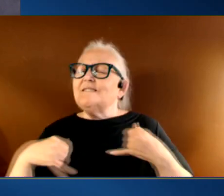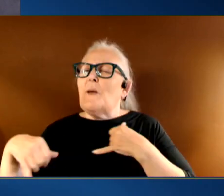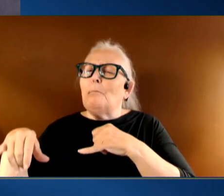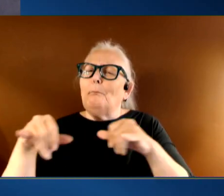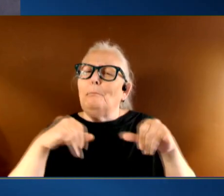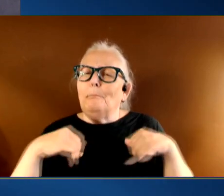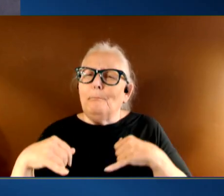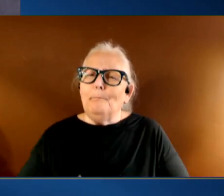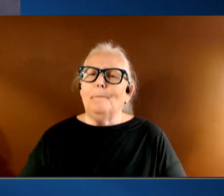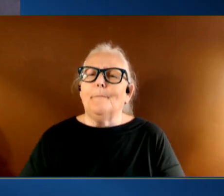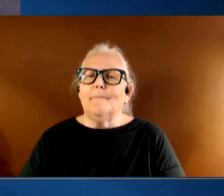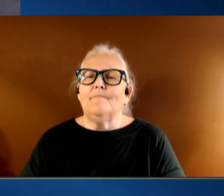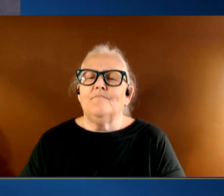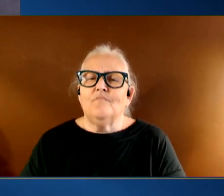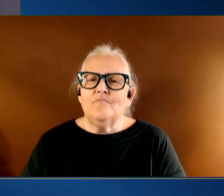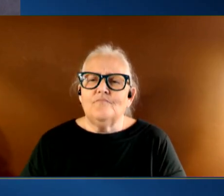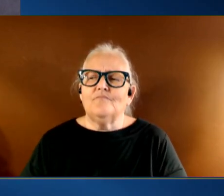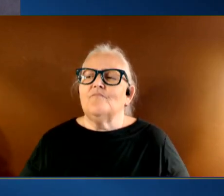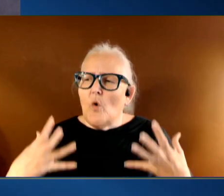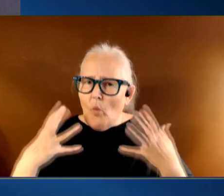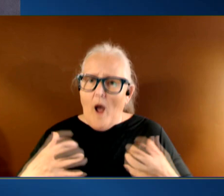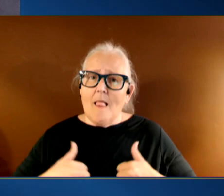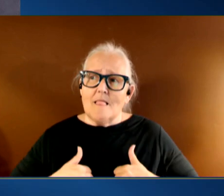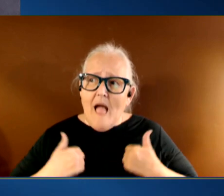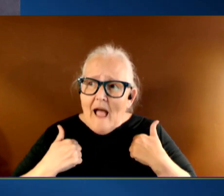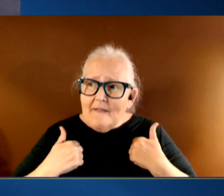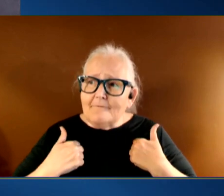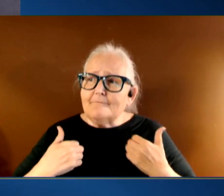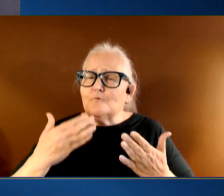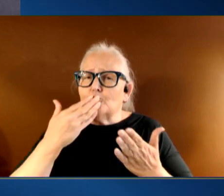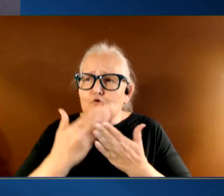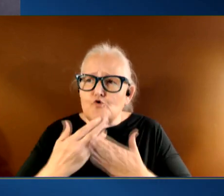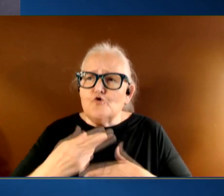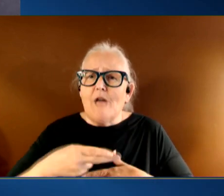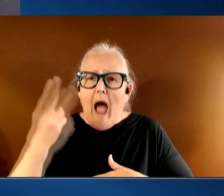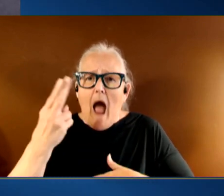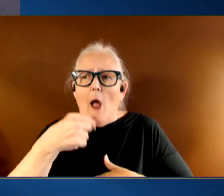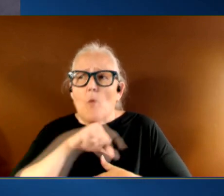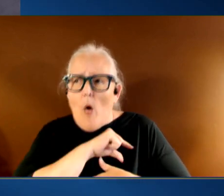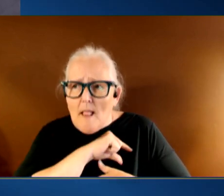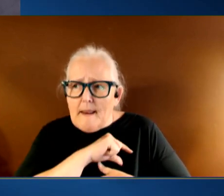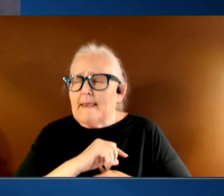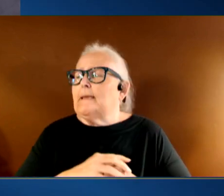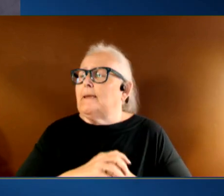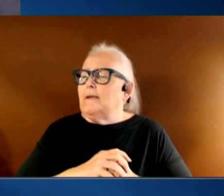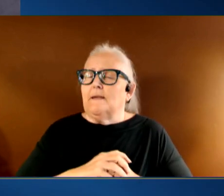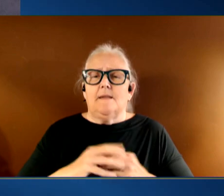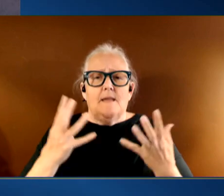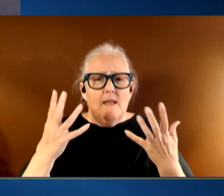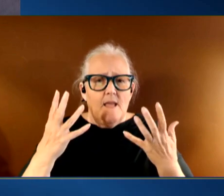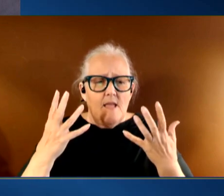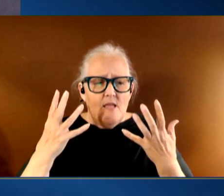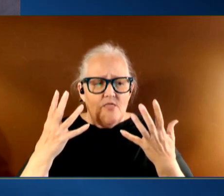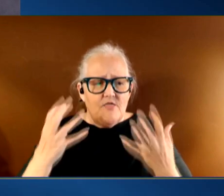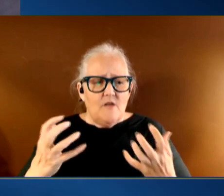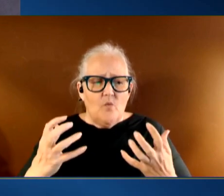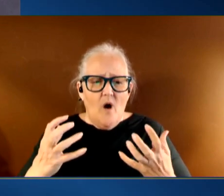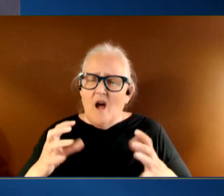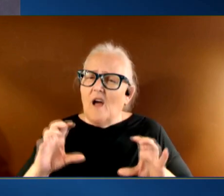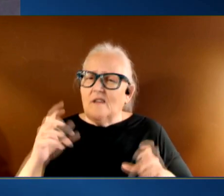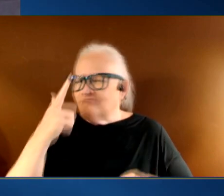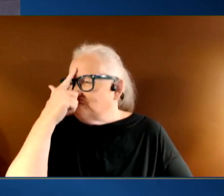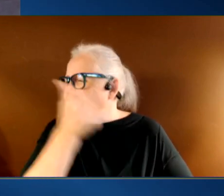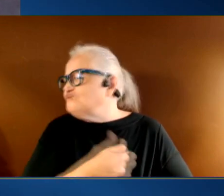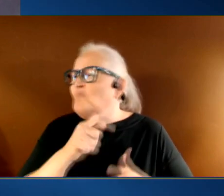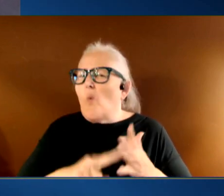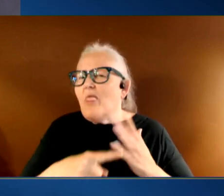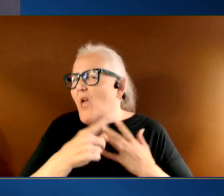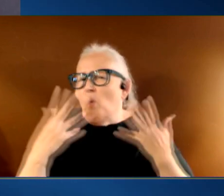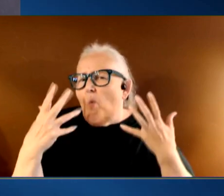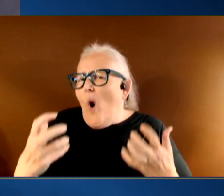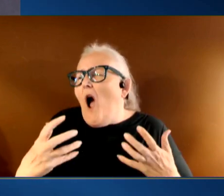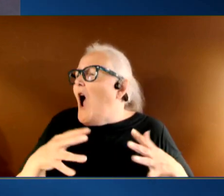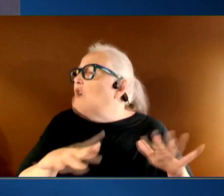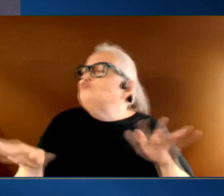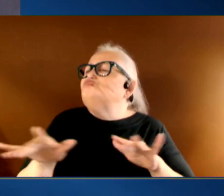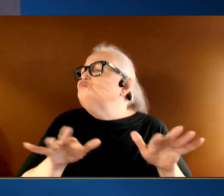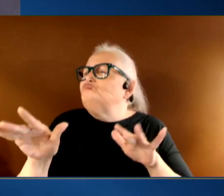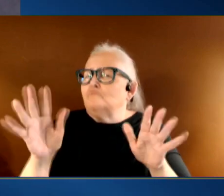They want to live high quality lives. They want to be able to do what they want to do.